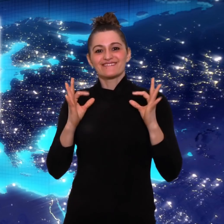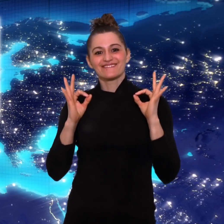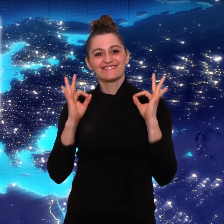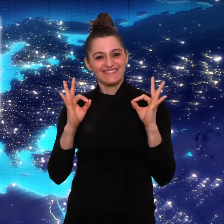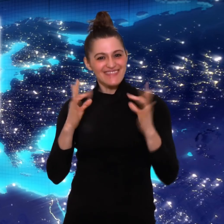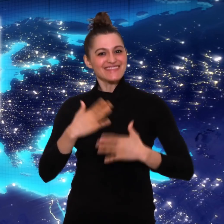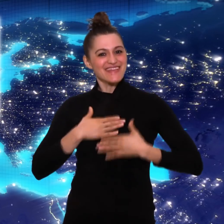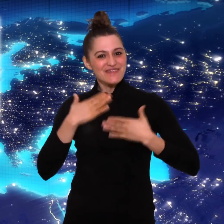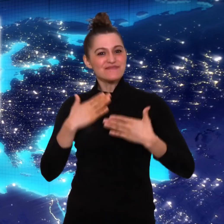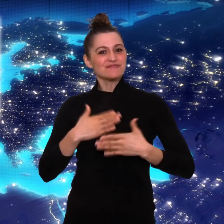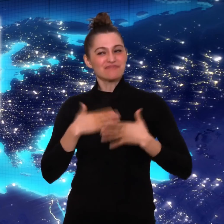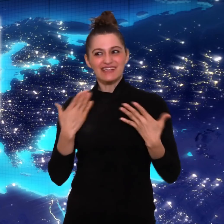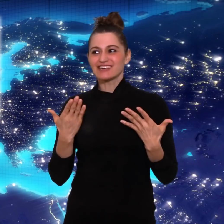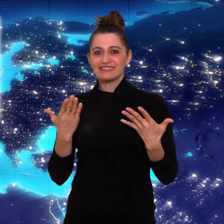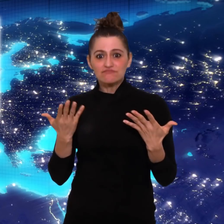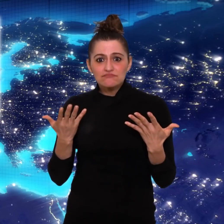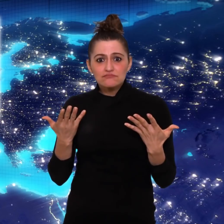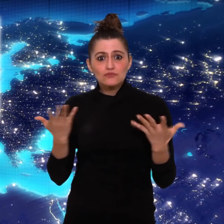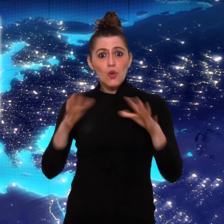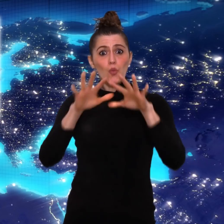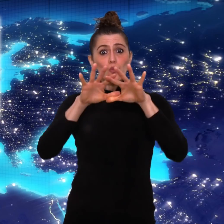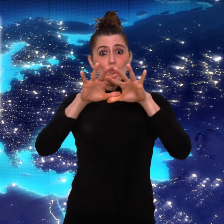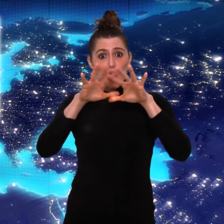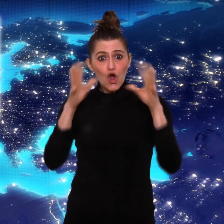Store” is inspiring! There is